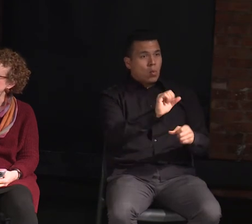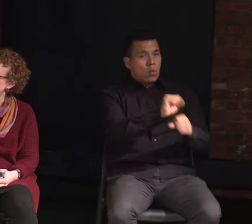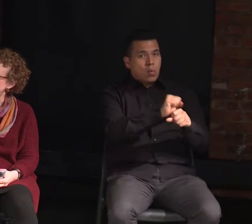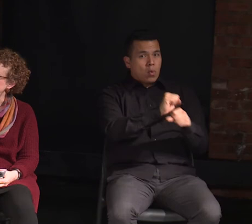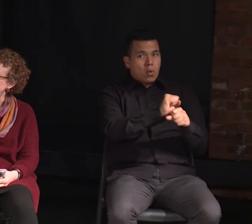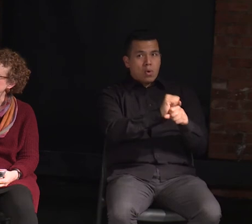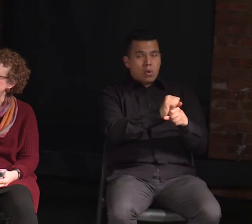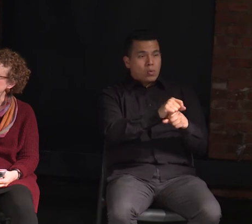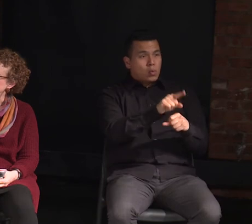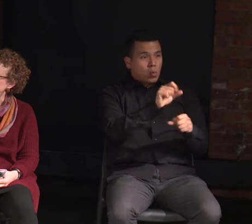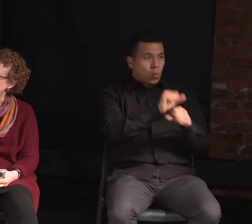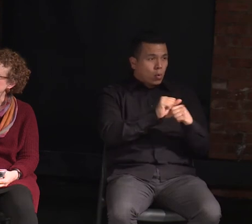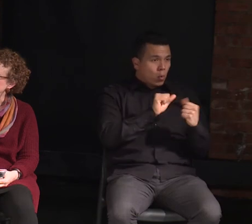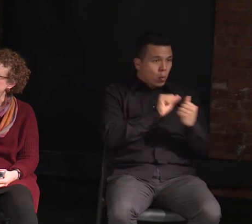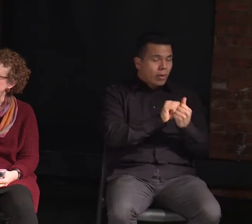work with, or that you work for.